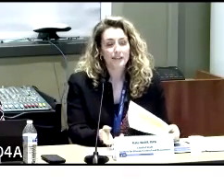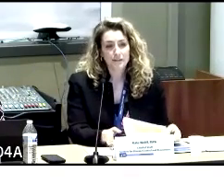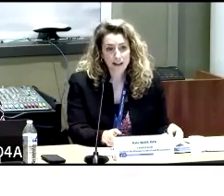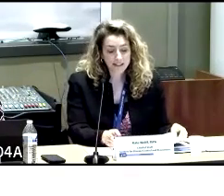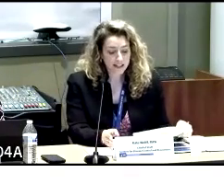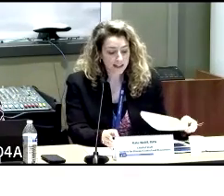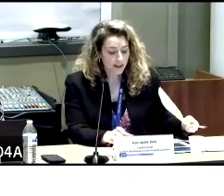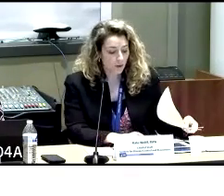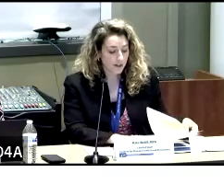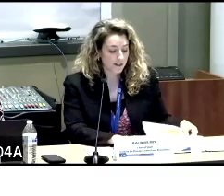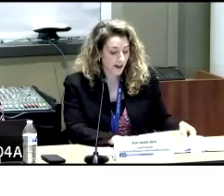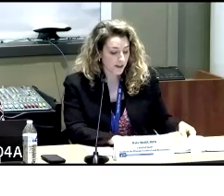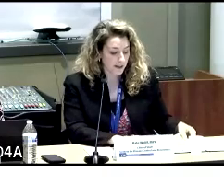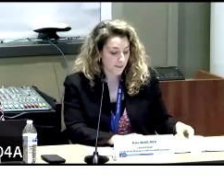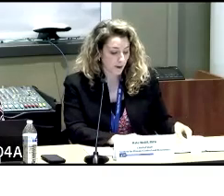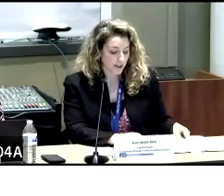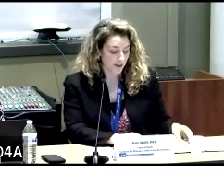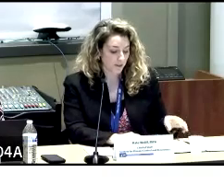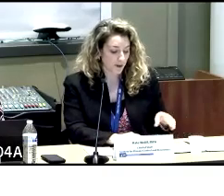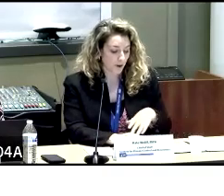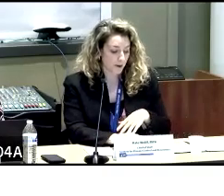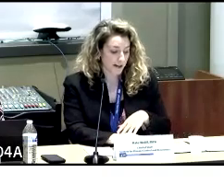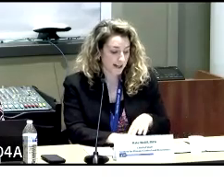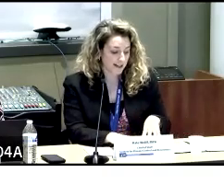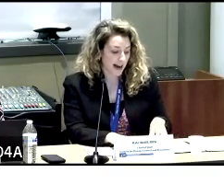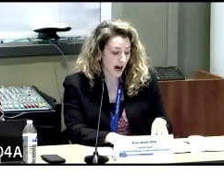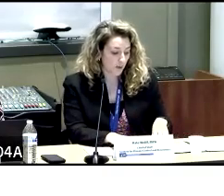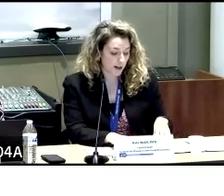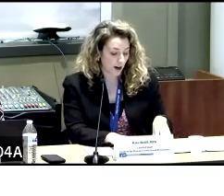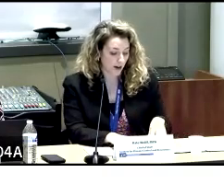And then finally, one of the other big components of Moving Forward is how we are